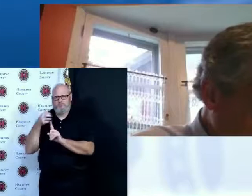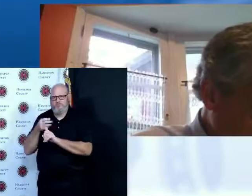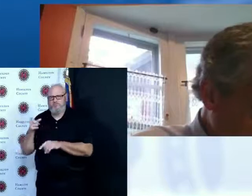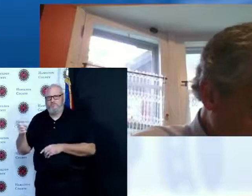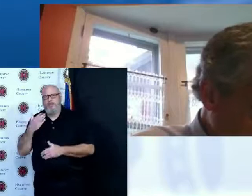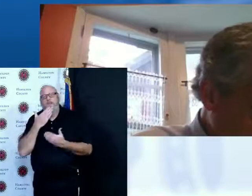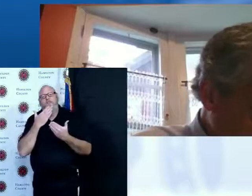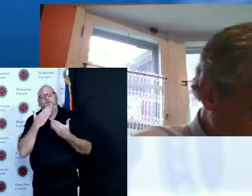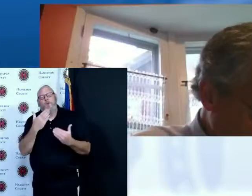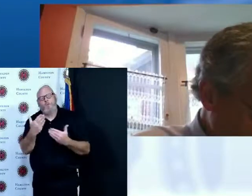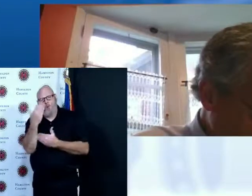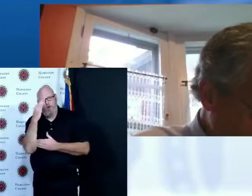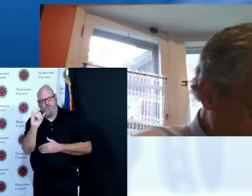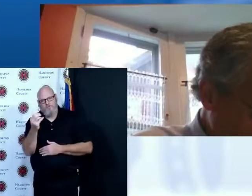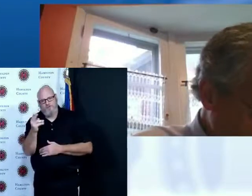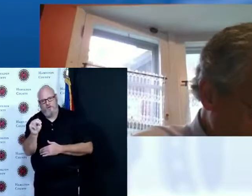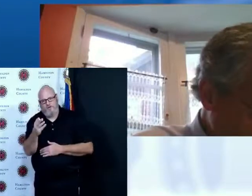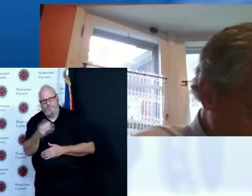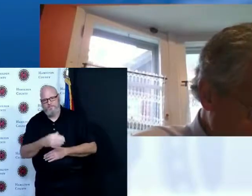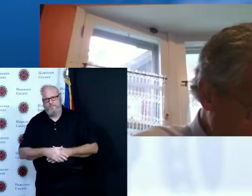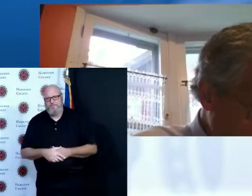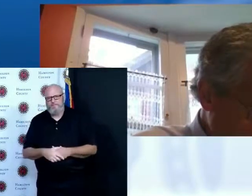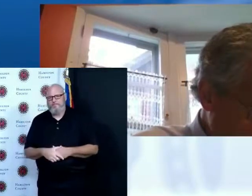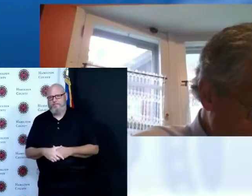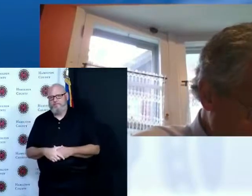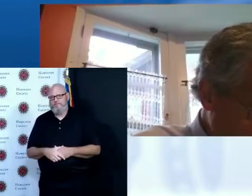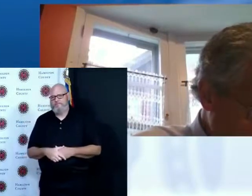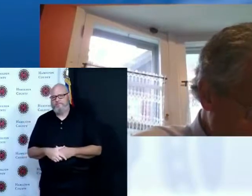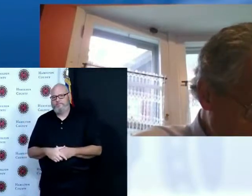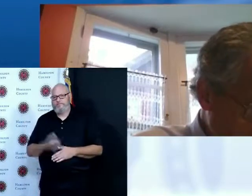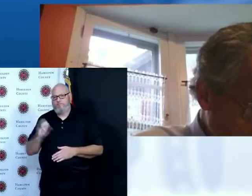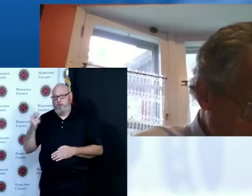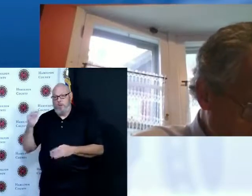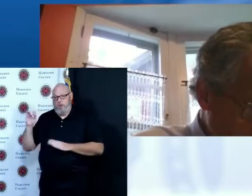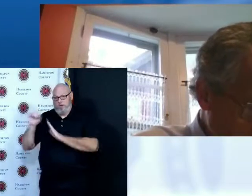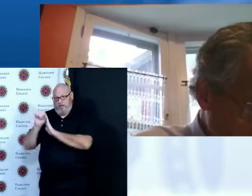know Ohio is limited to the number of doses that they're receiving from the federal government I